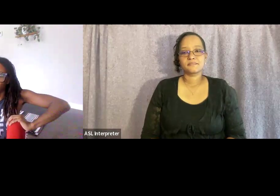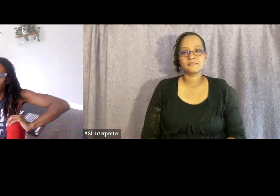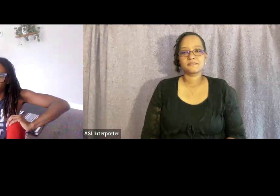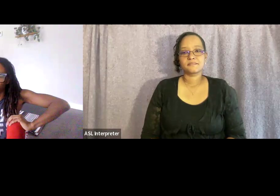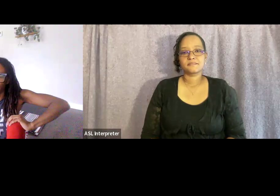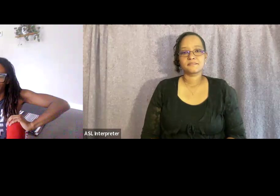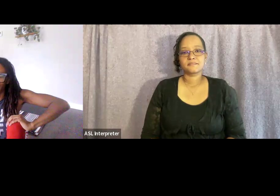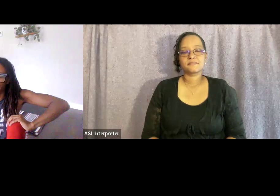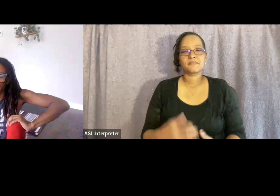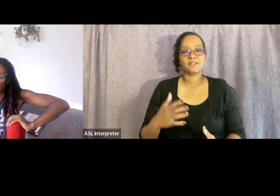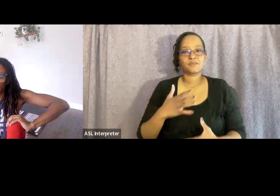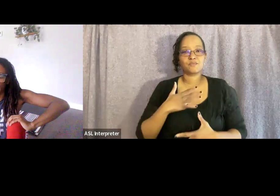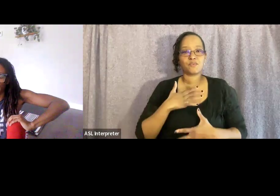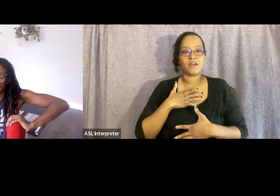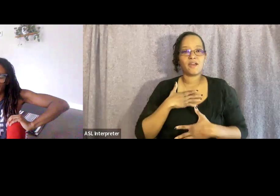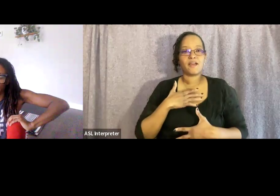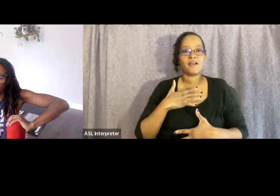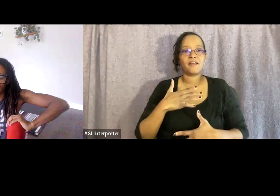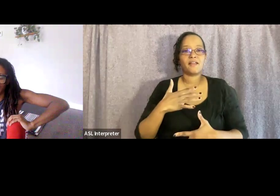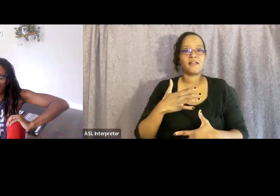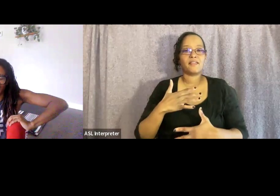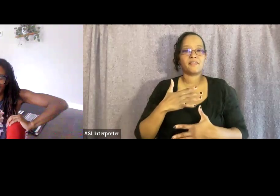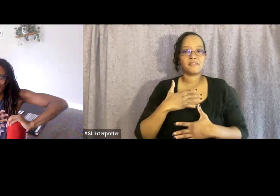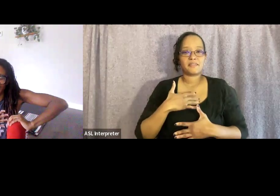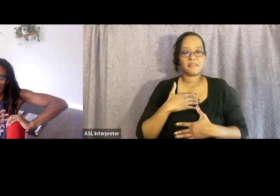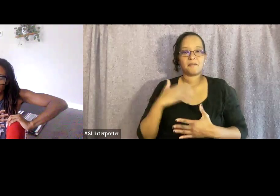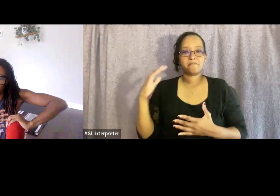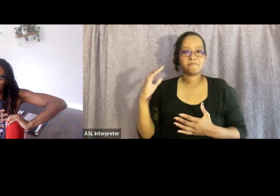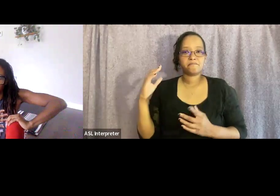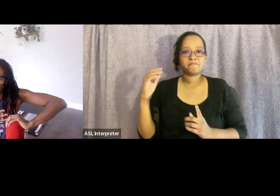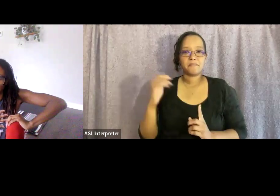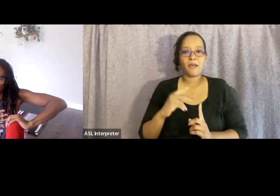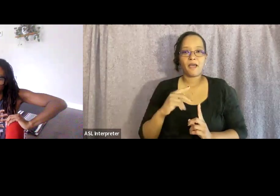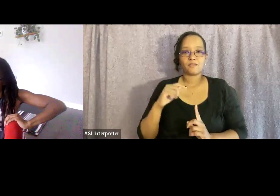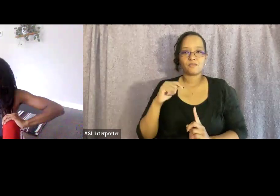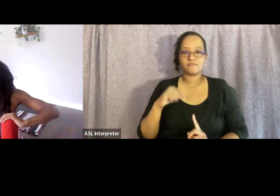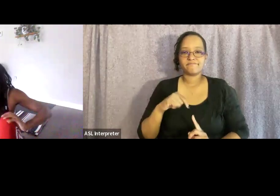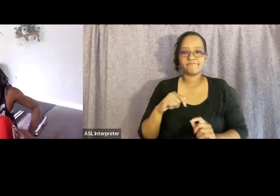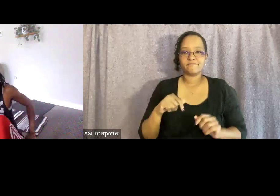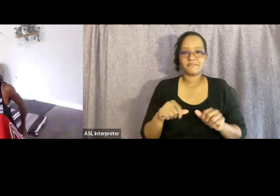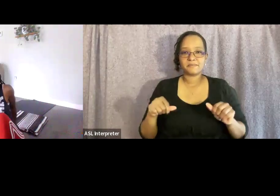You want to take a breath as I'm returning to the space. All right.